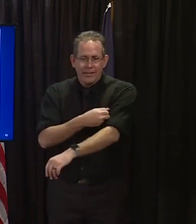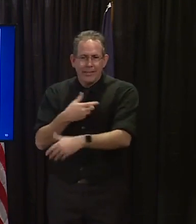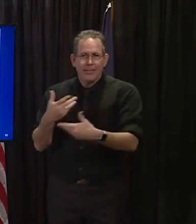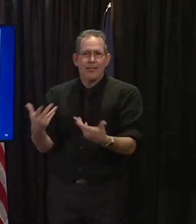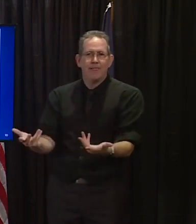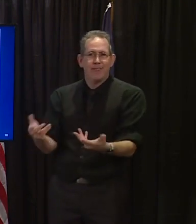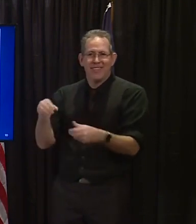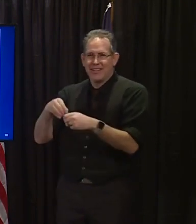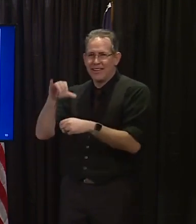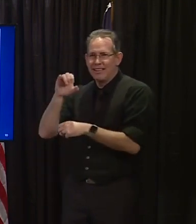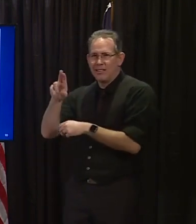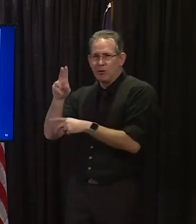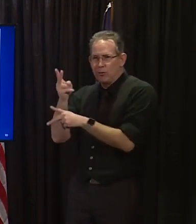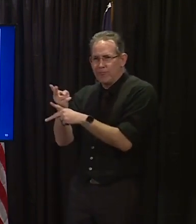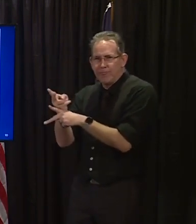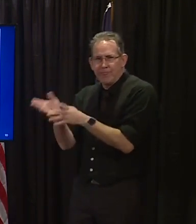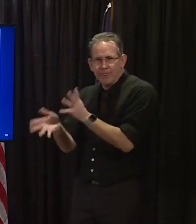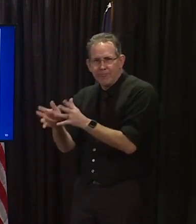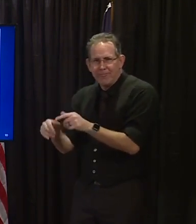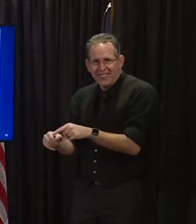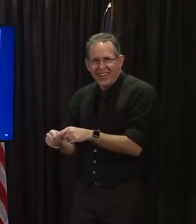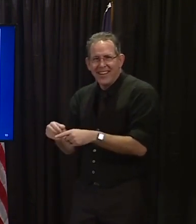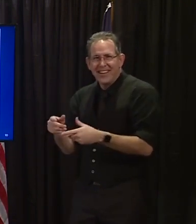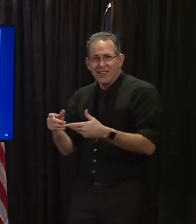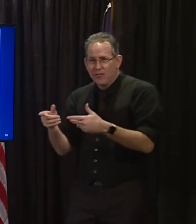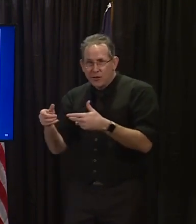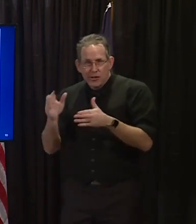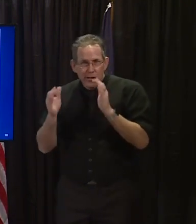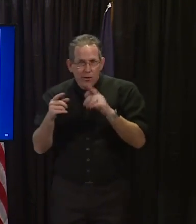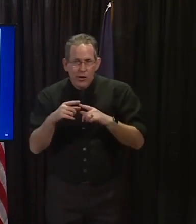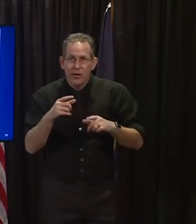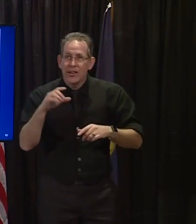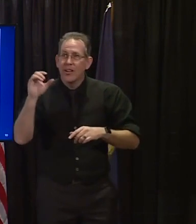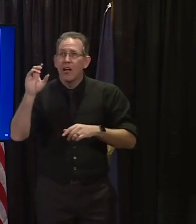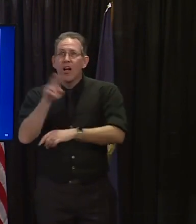critical care. That's what our data is clearly showing. And continuing to show.